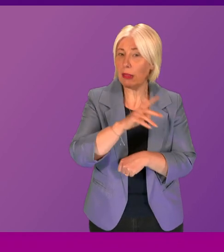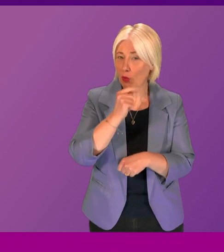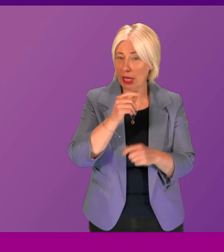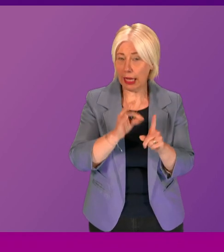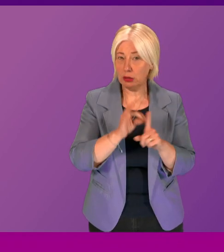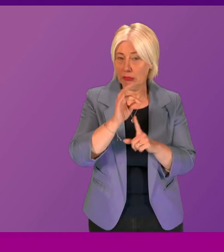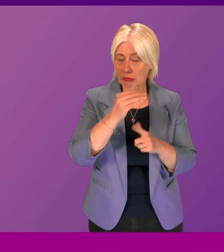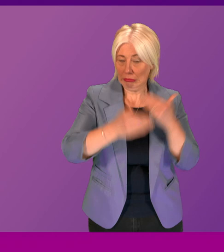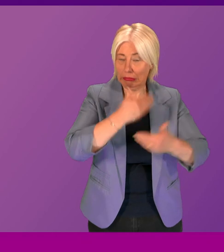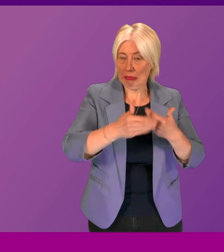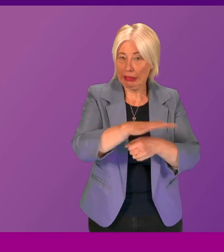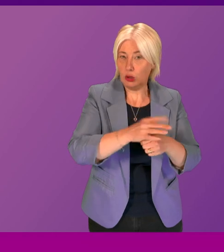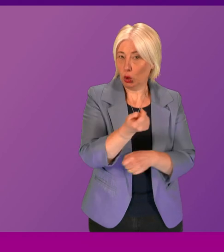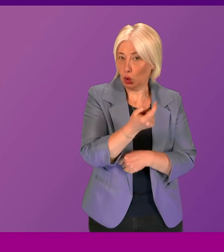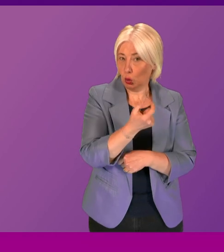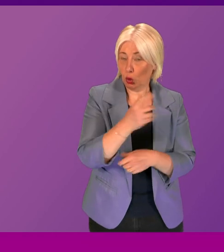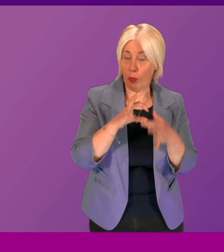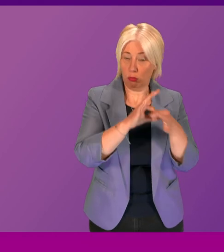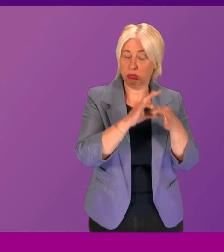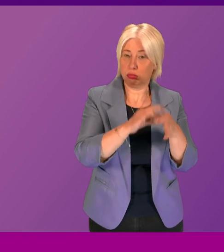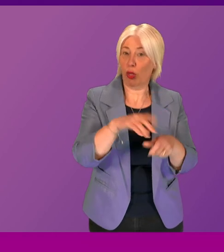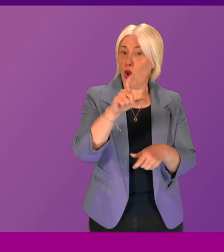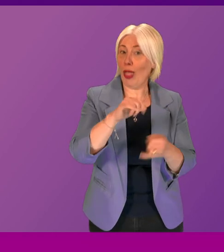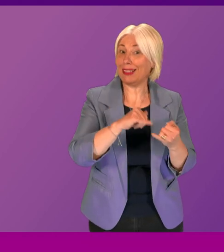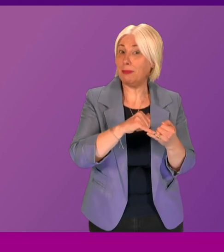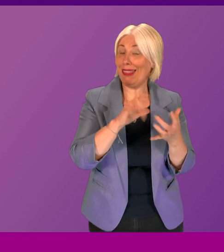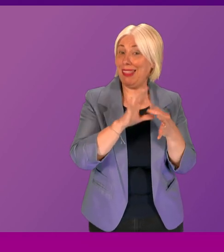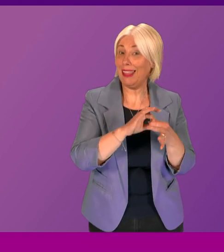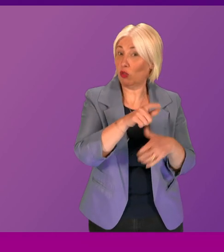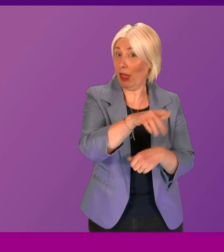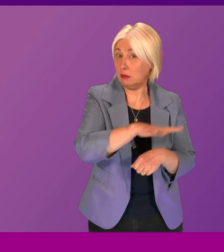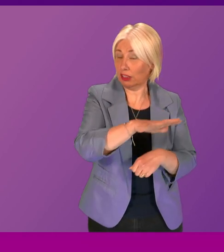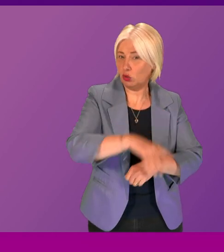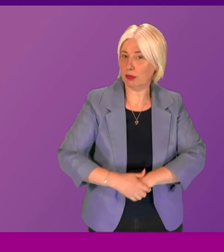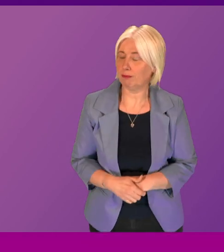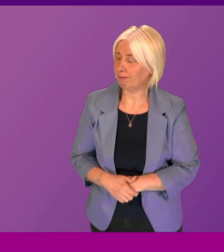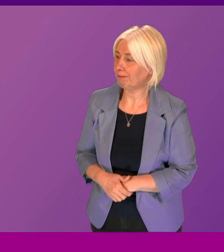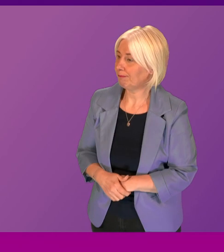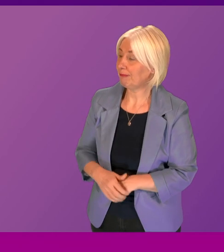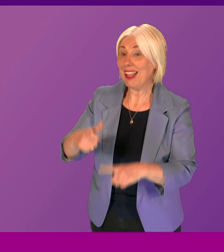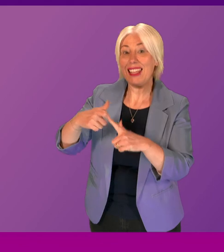I am happy to continue to liaise with Colin Smyth on his constituent’s case.